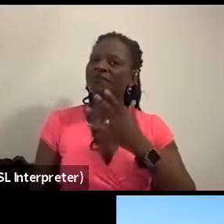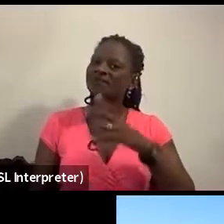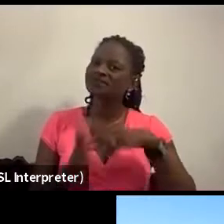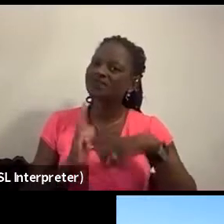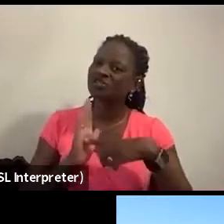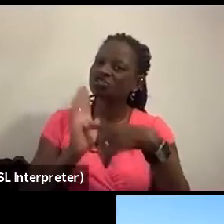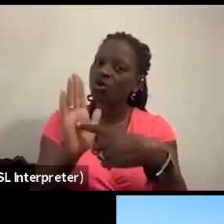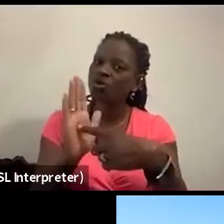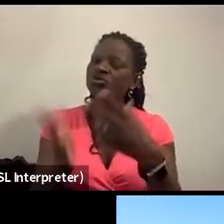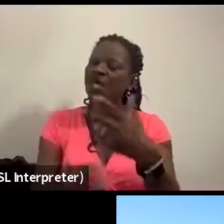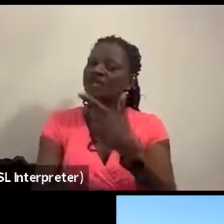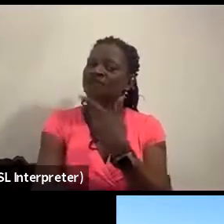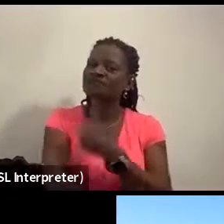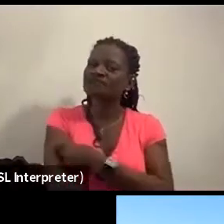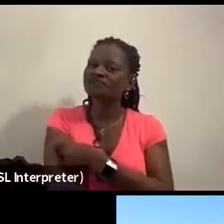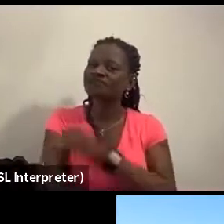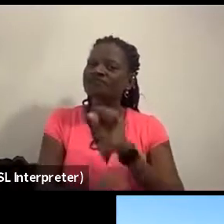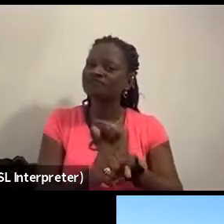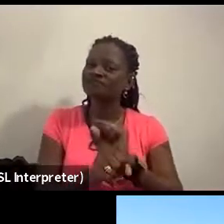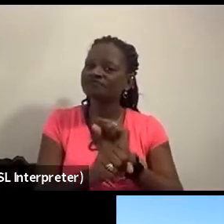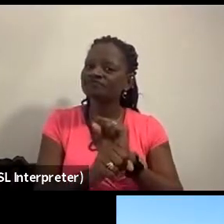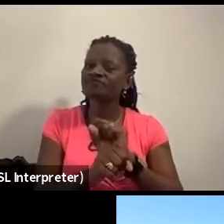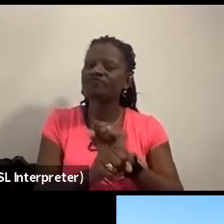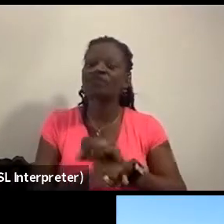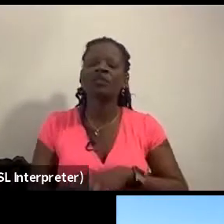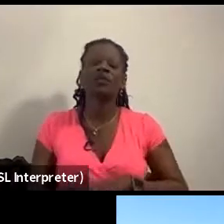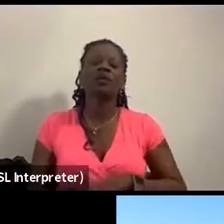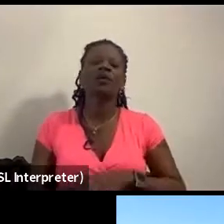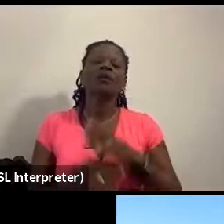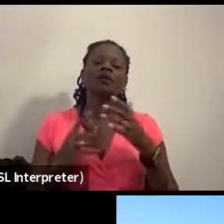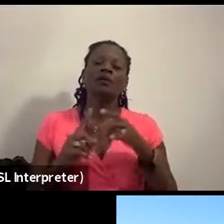So fortunately, what happens with the vaccine different than the coronavirus